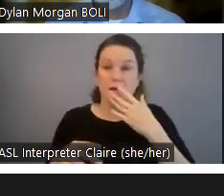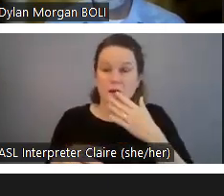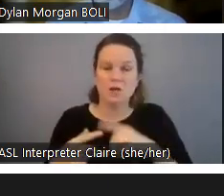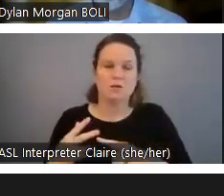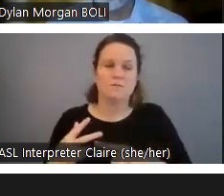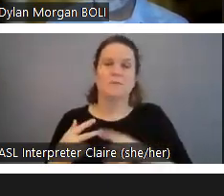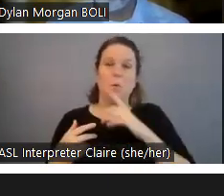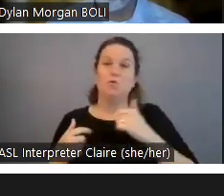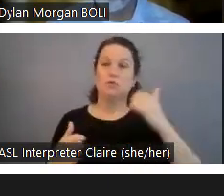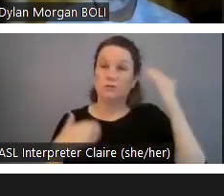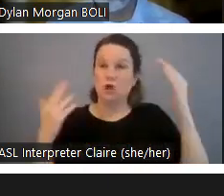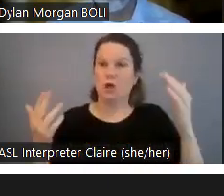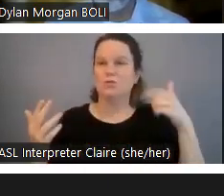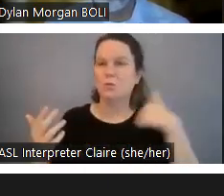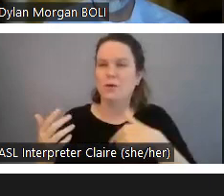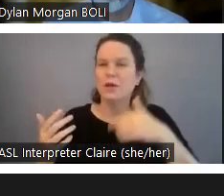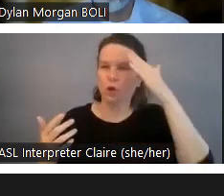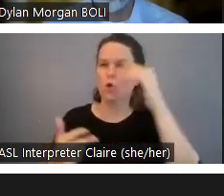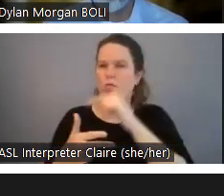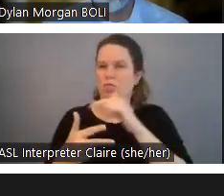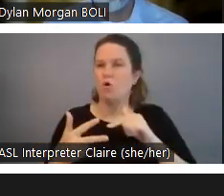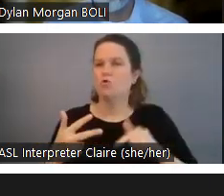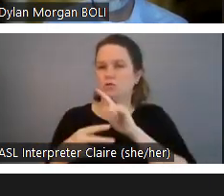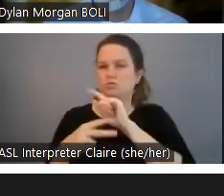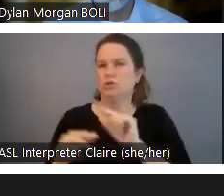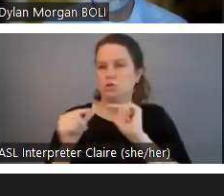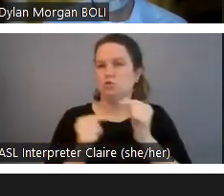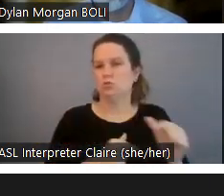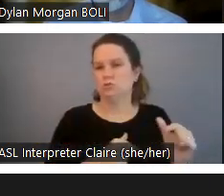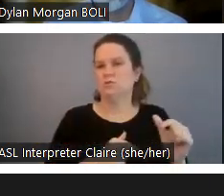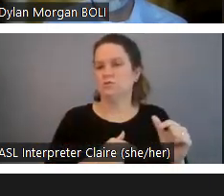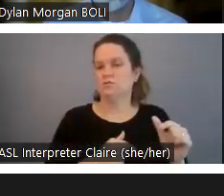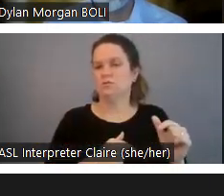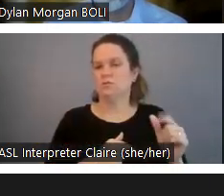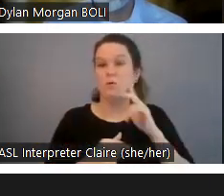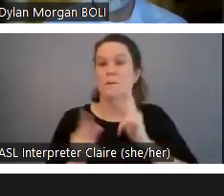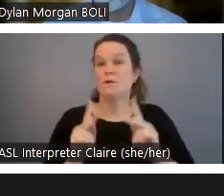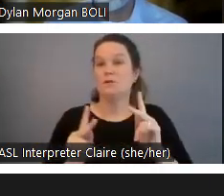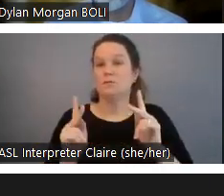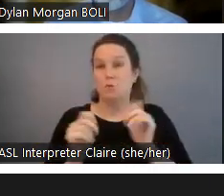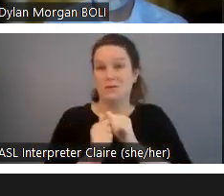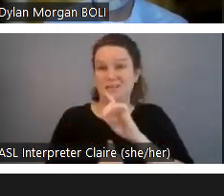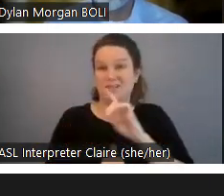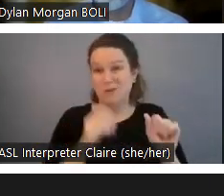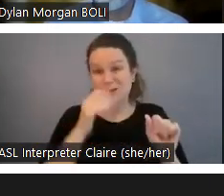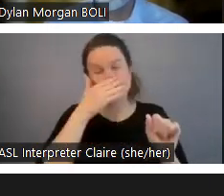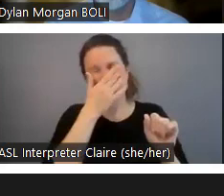older adult, we know that those are the traditional- or a person with a disability- those